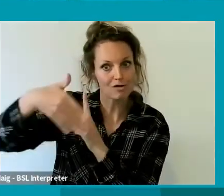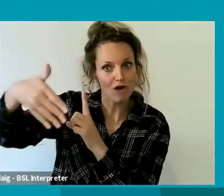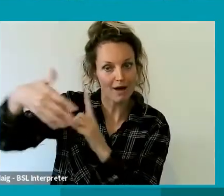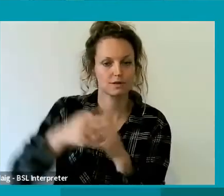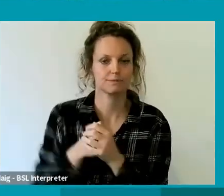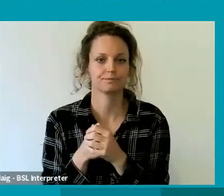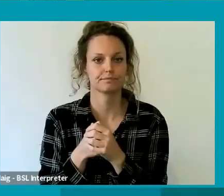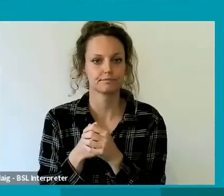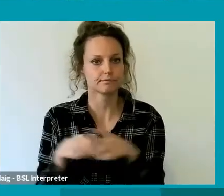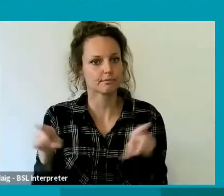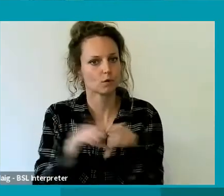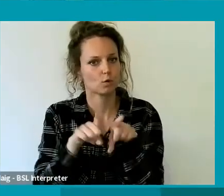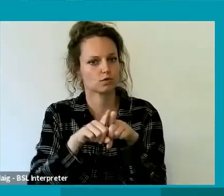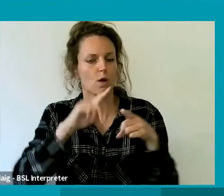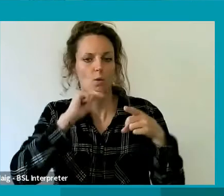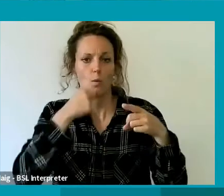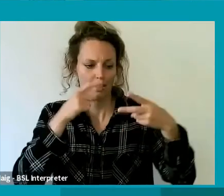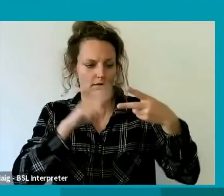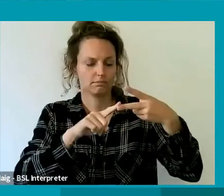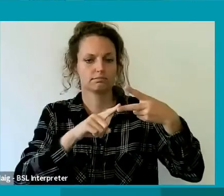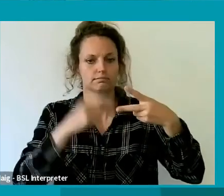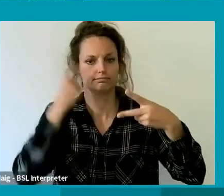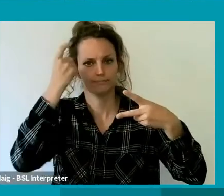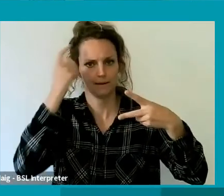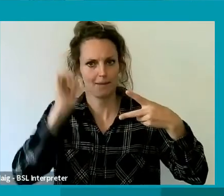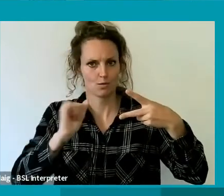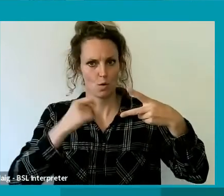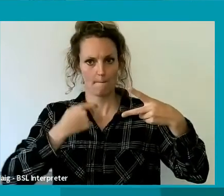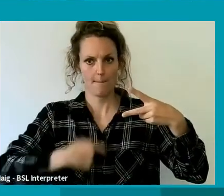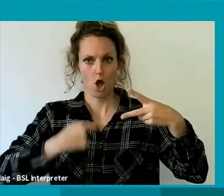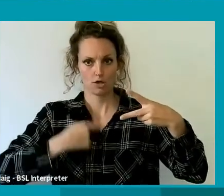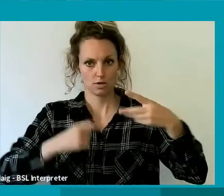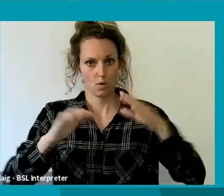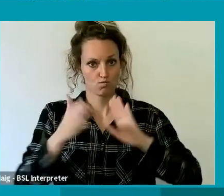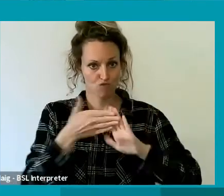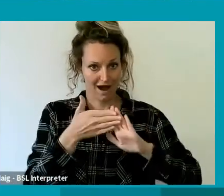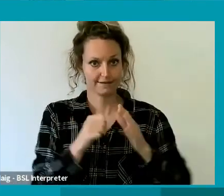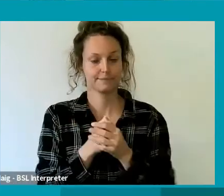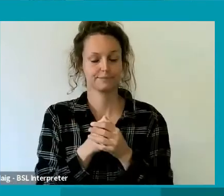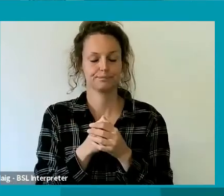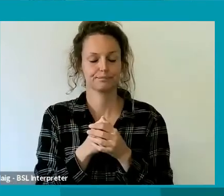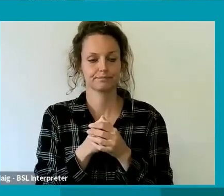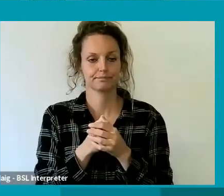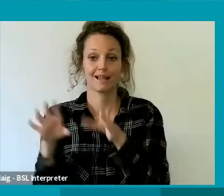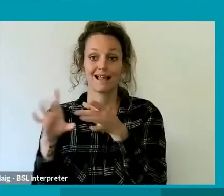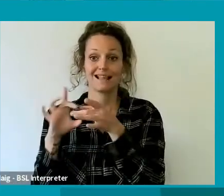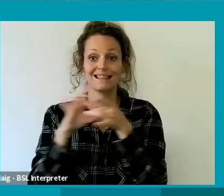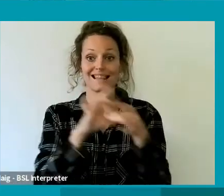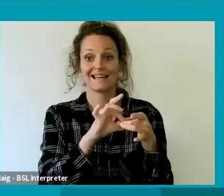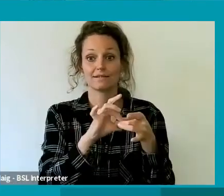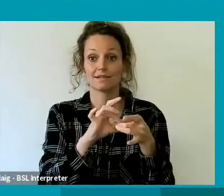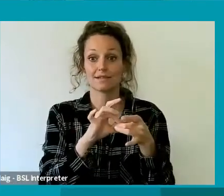We're going to learn some LinkedIn golden profile tips. As well, that may be useful for you, but again, as I've mentioned,